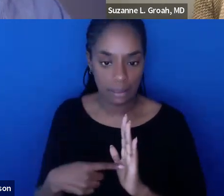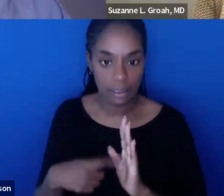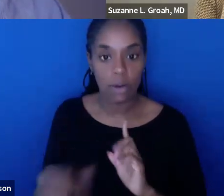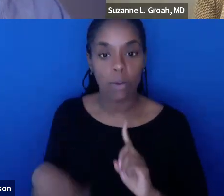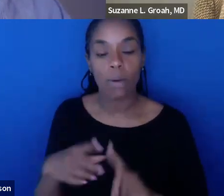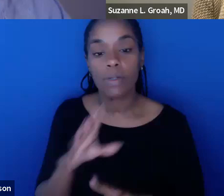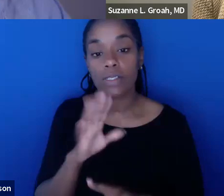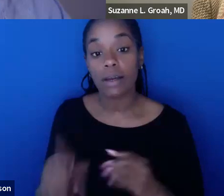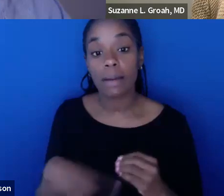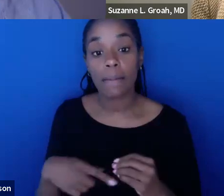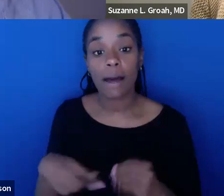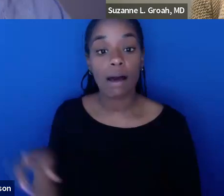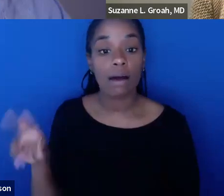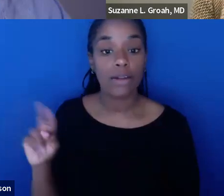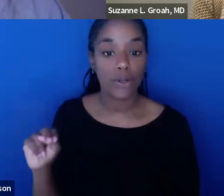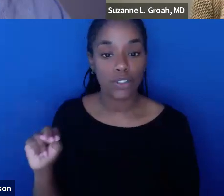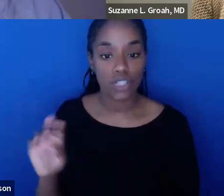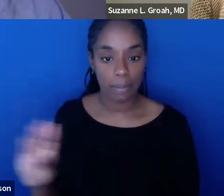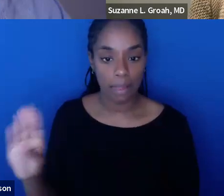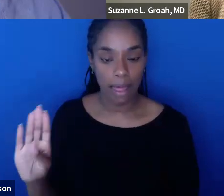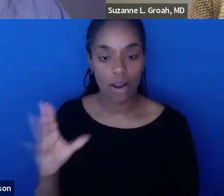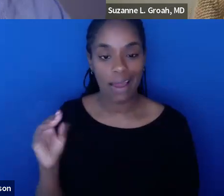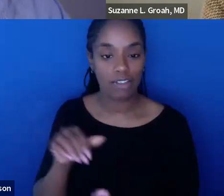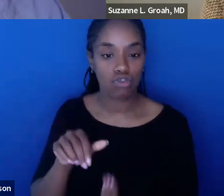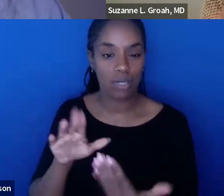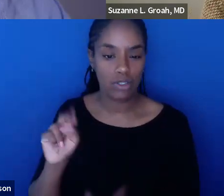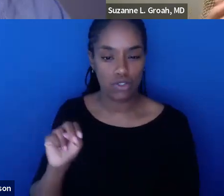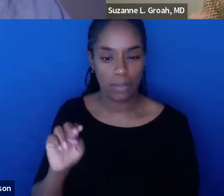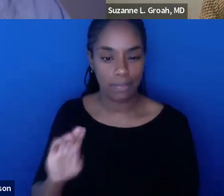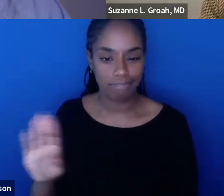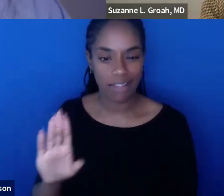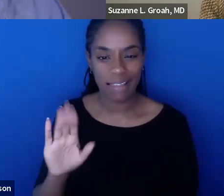about neurogenic bladder and addressing neurogenic bladder, that it's not just the bladder.